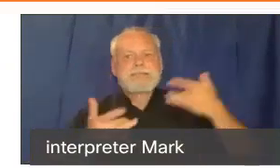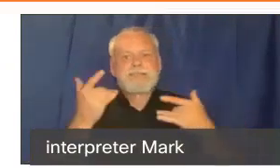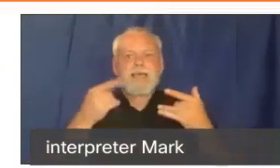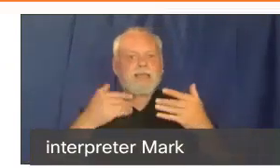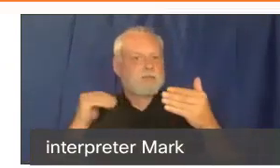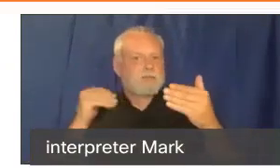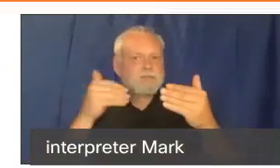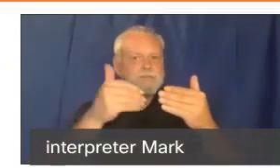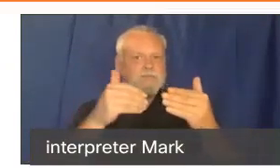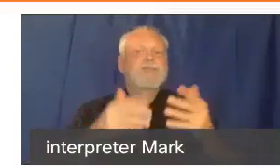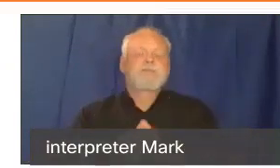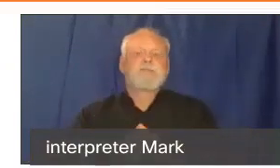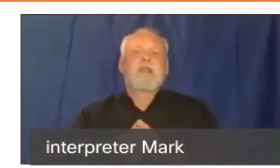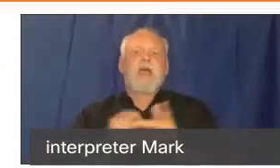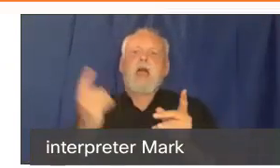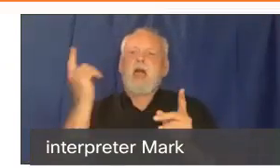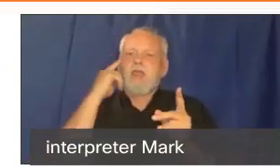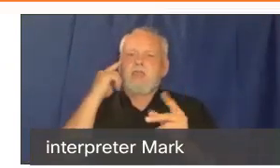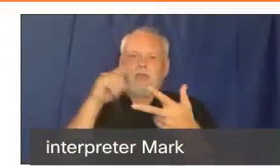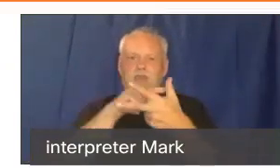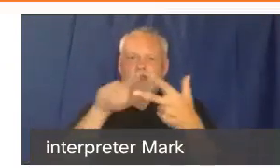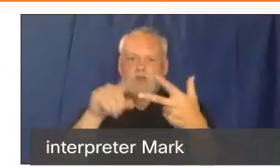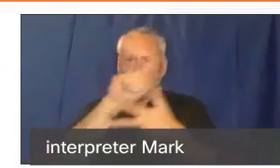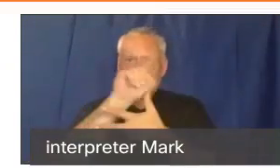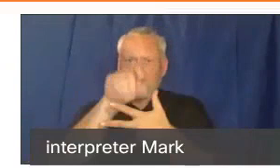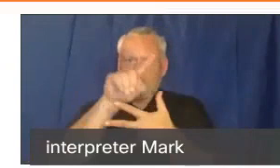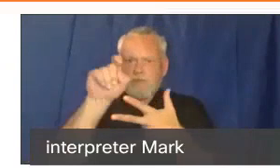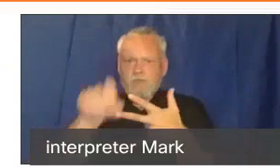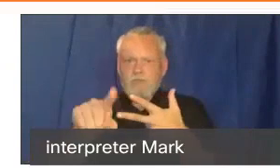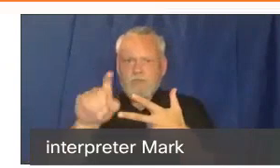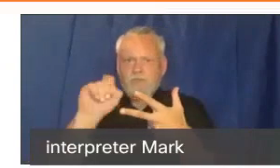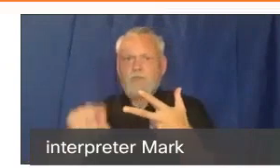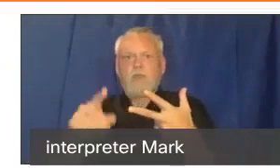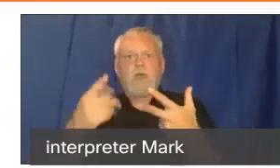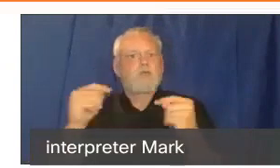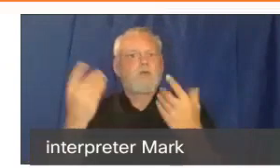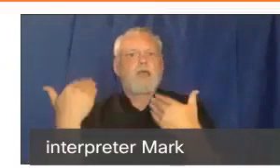Um, I have, I believe 3 questions. Um, and I will try to limit myself to those.